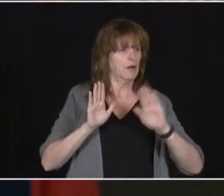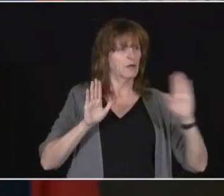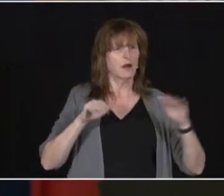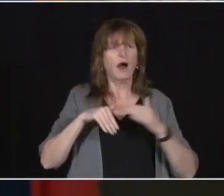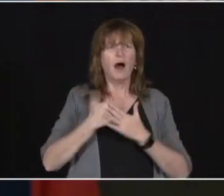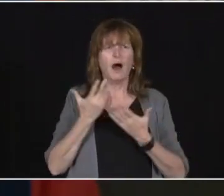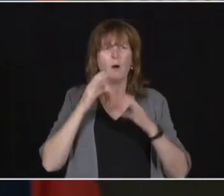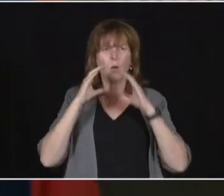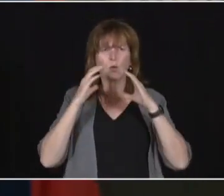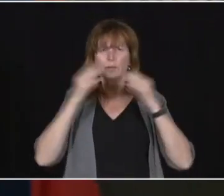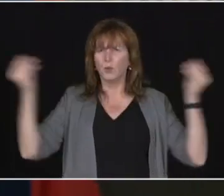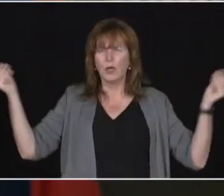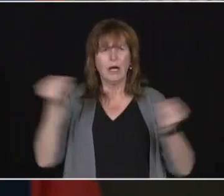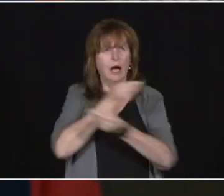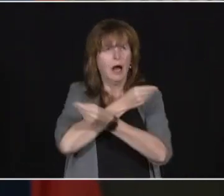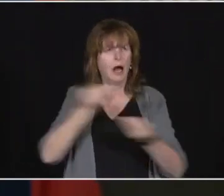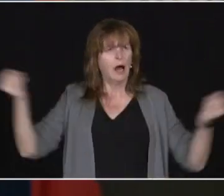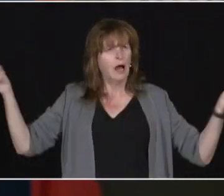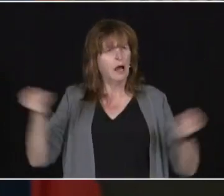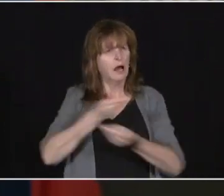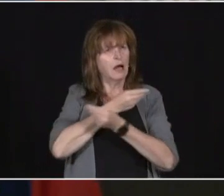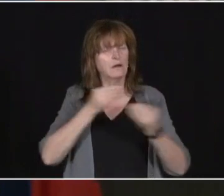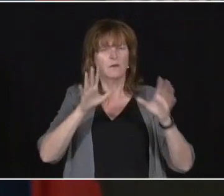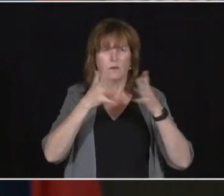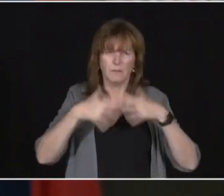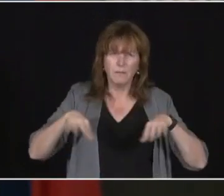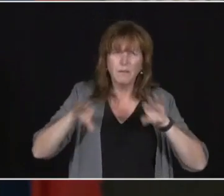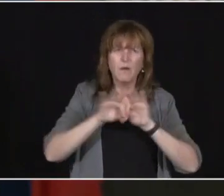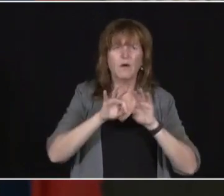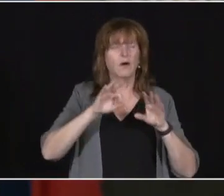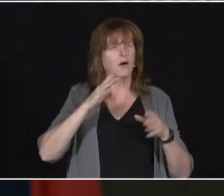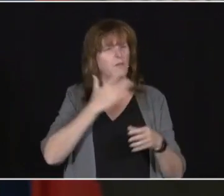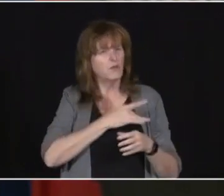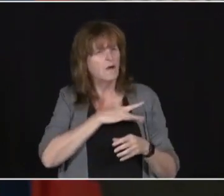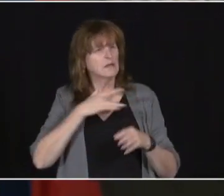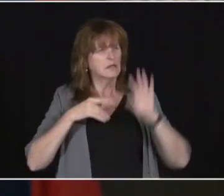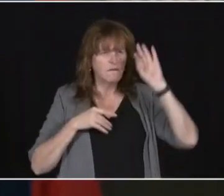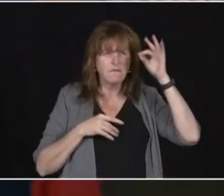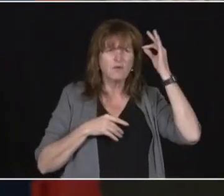have all agreed, all the provinces and federal government has agreed to put a table together.